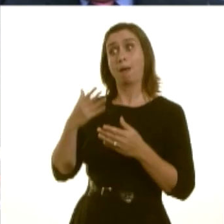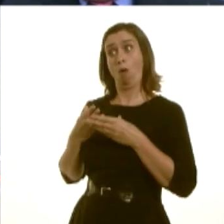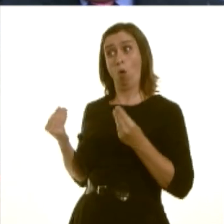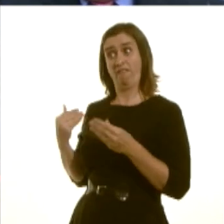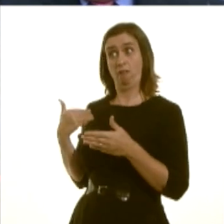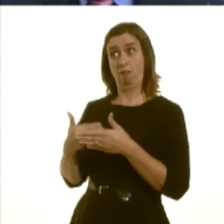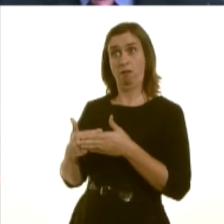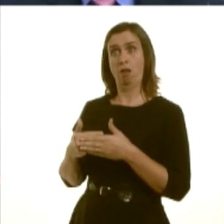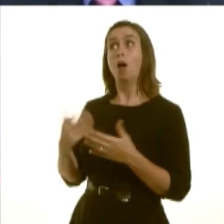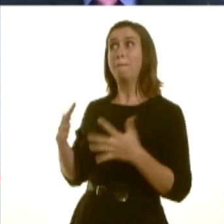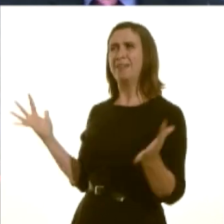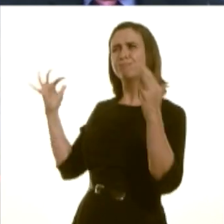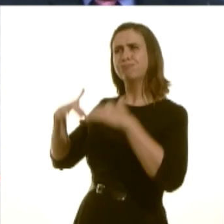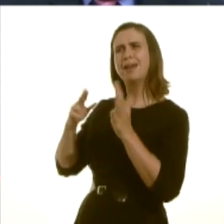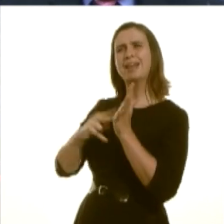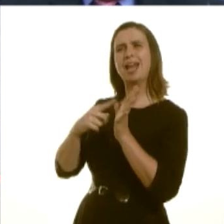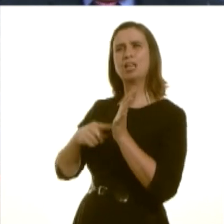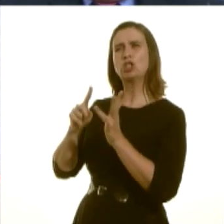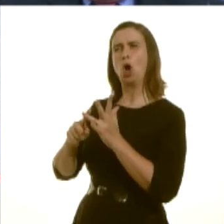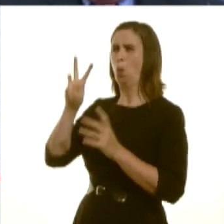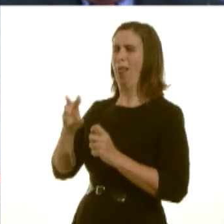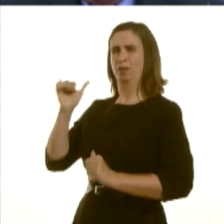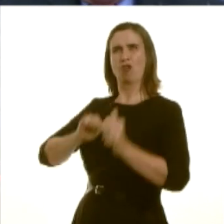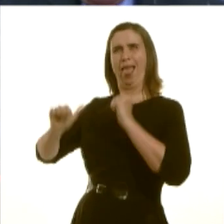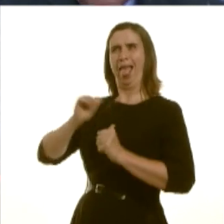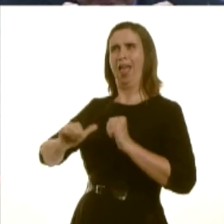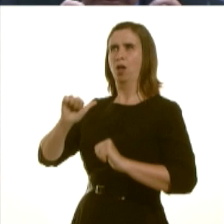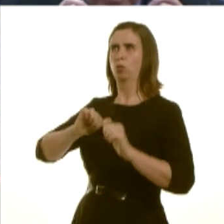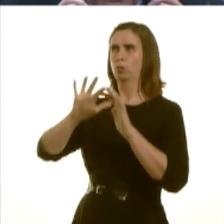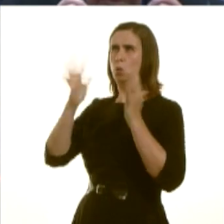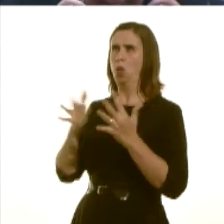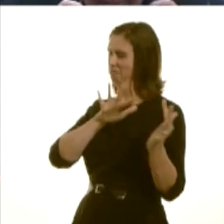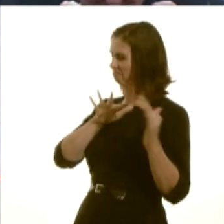is the NATO summit, which showed Wales off in its true colours: able to host such a magnificent